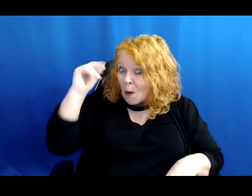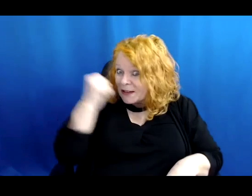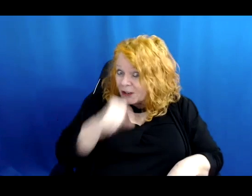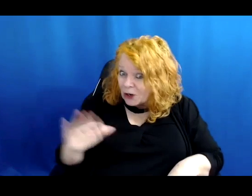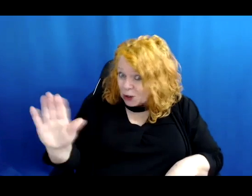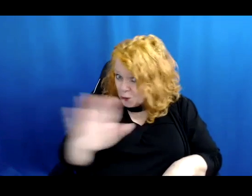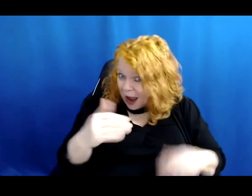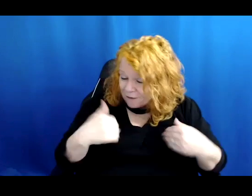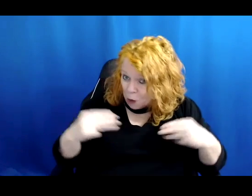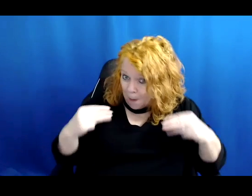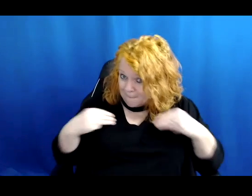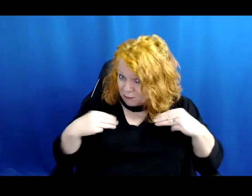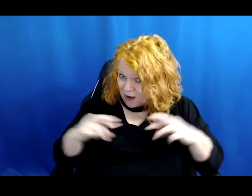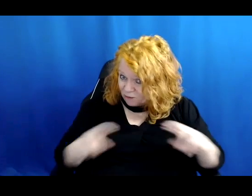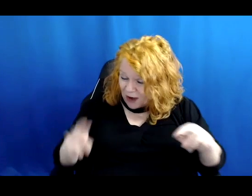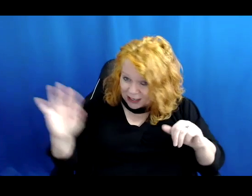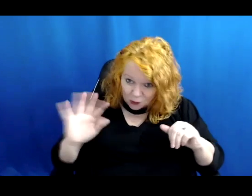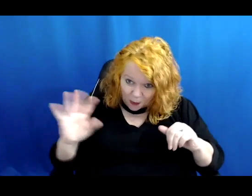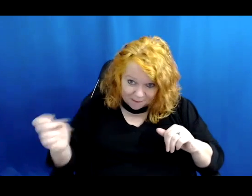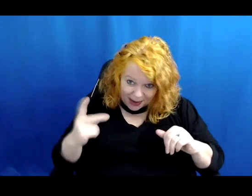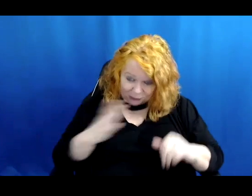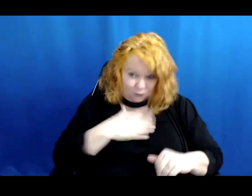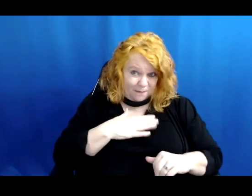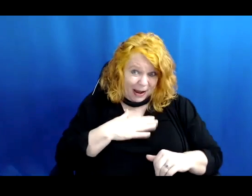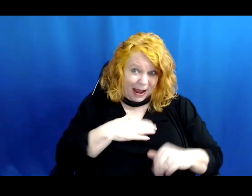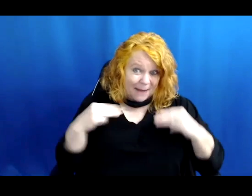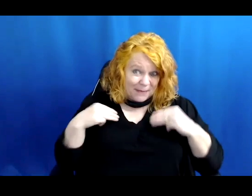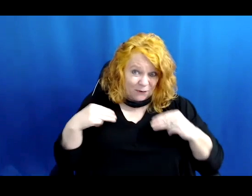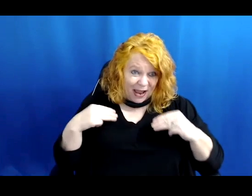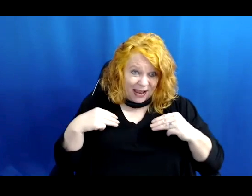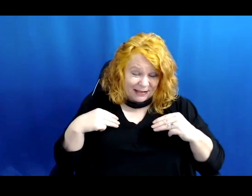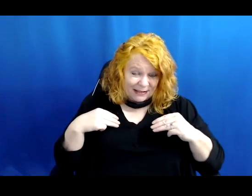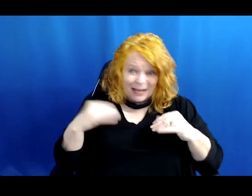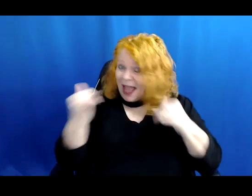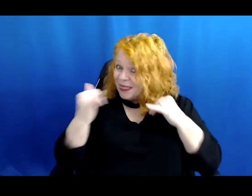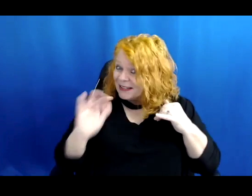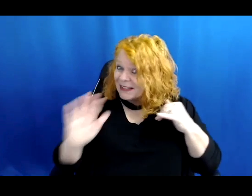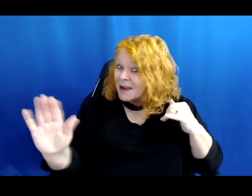Marvins ready to wave to my Midwest Marvin who is just the same as your Midwest Marvin.